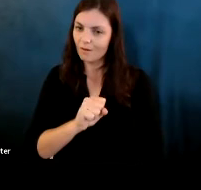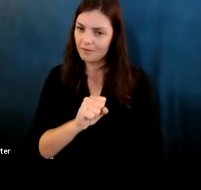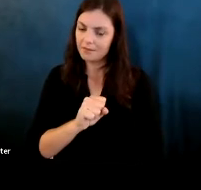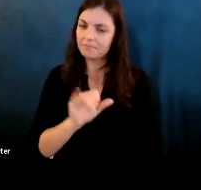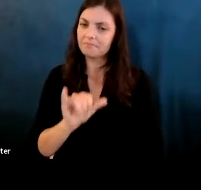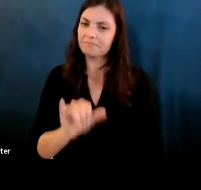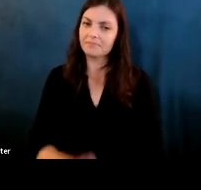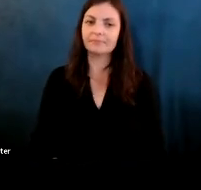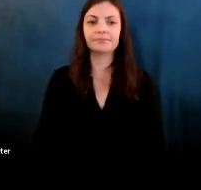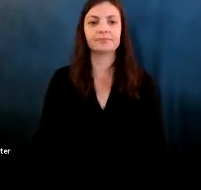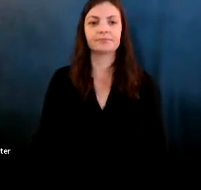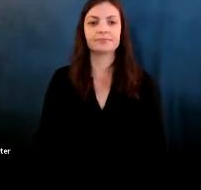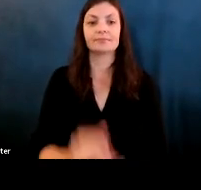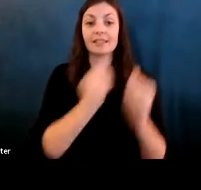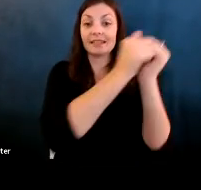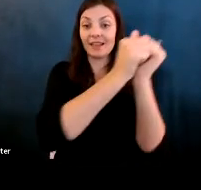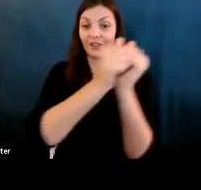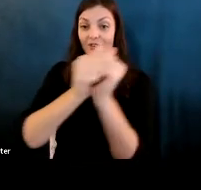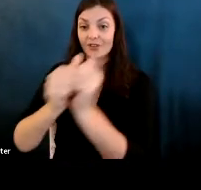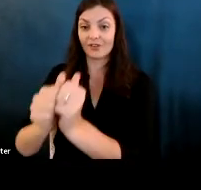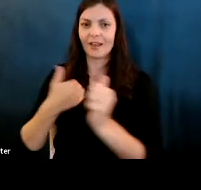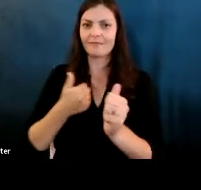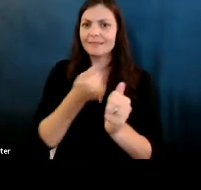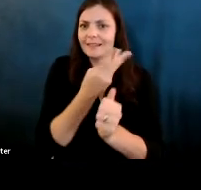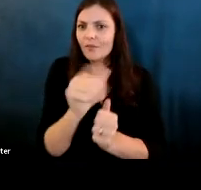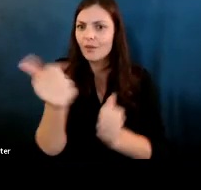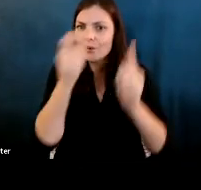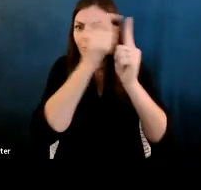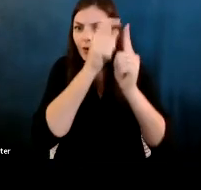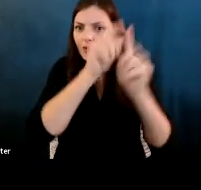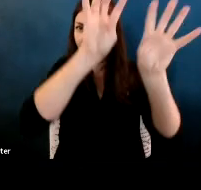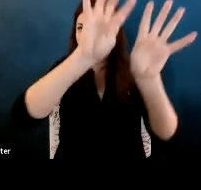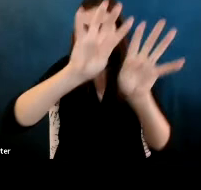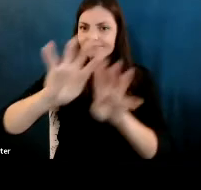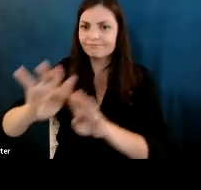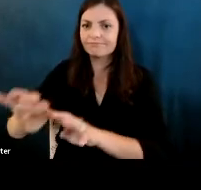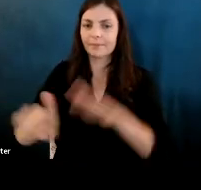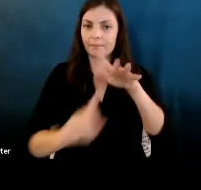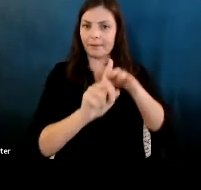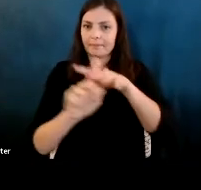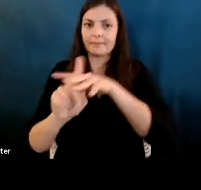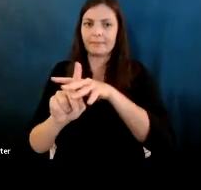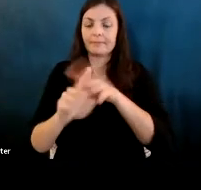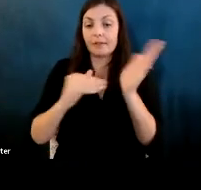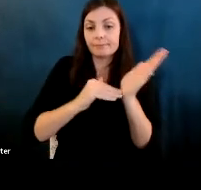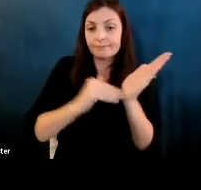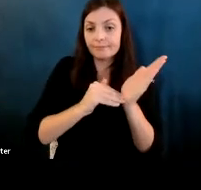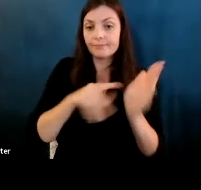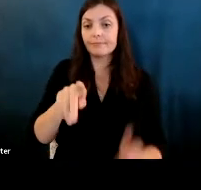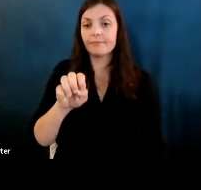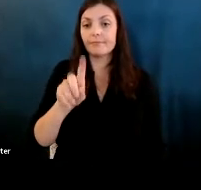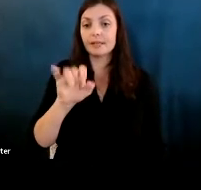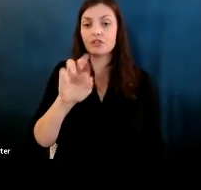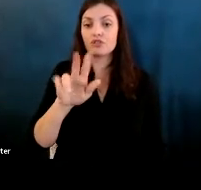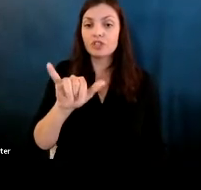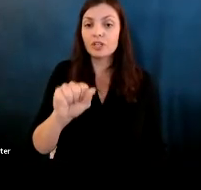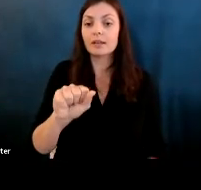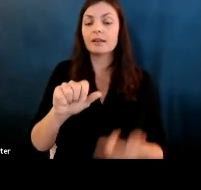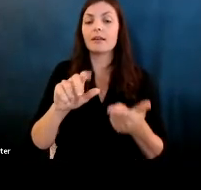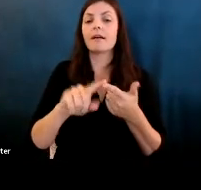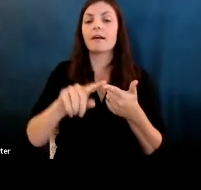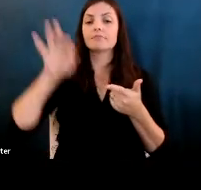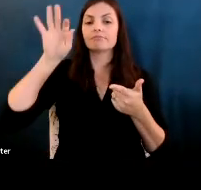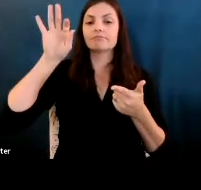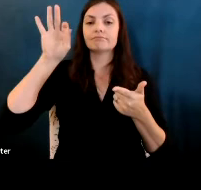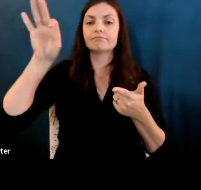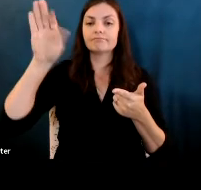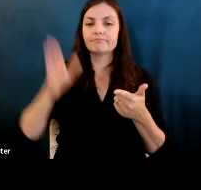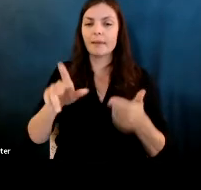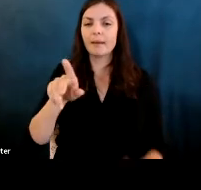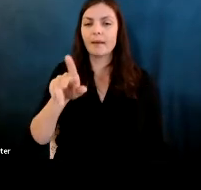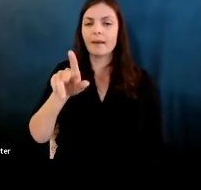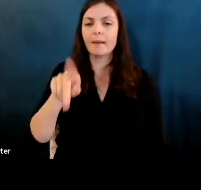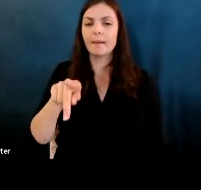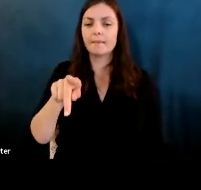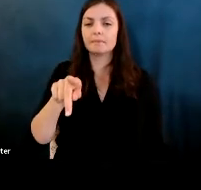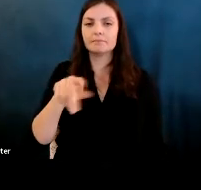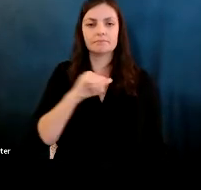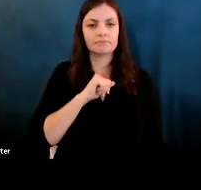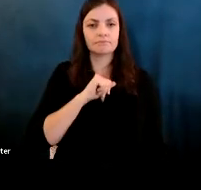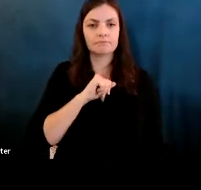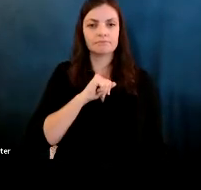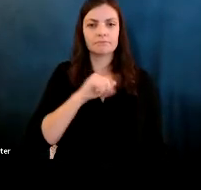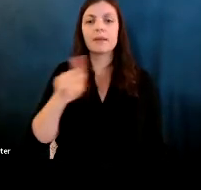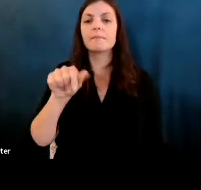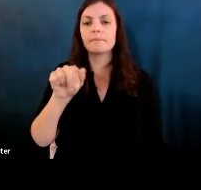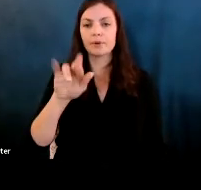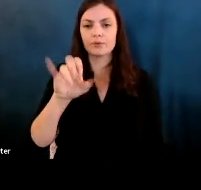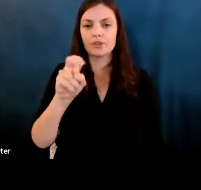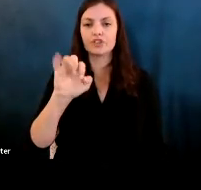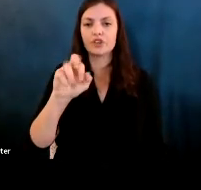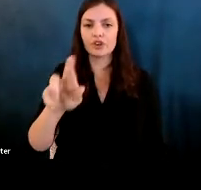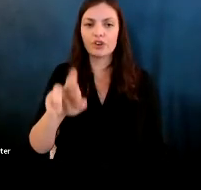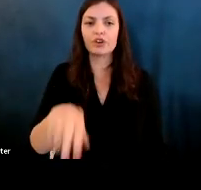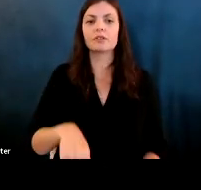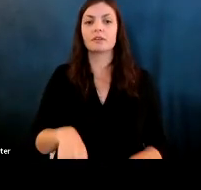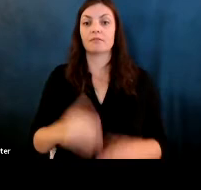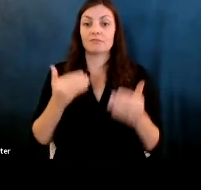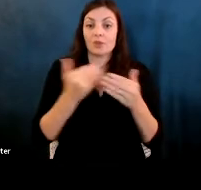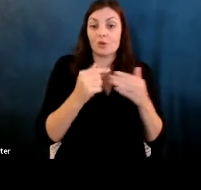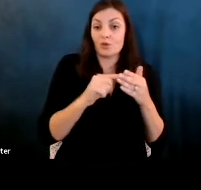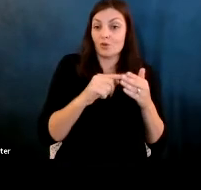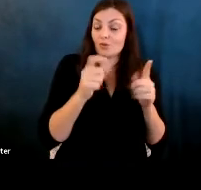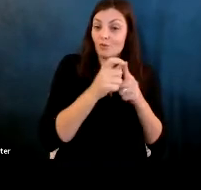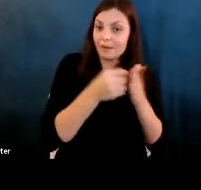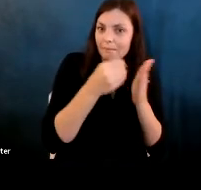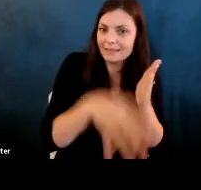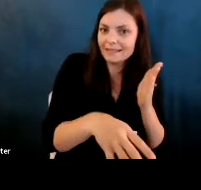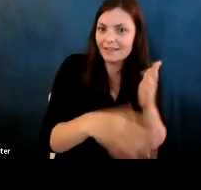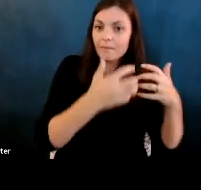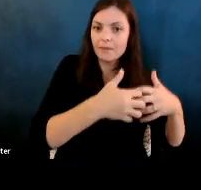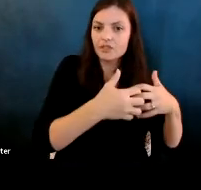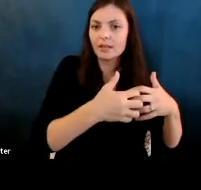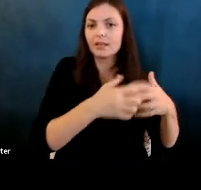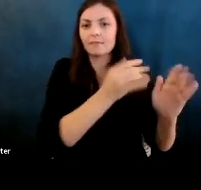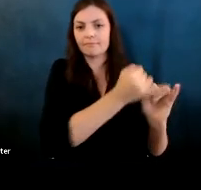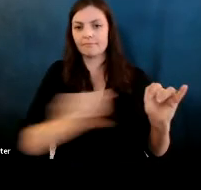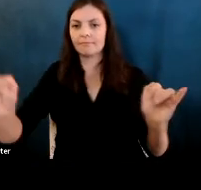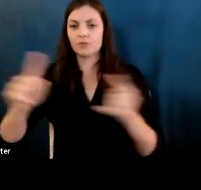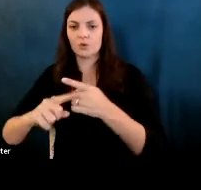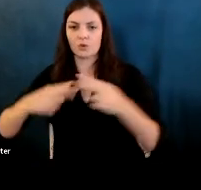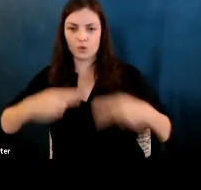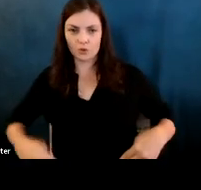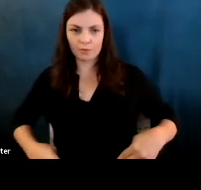Fernanda Viegas: And, together with teacher, I have a number of words that came up pediatrician parishioner coursework and you can see that teacher is closer to you know, expensive and we have machine vs human at the very bottom life versus death.